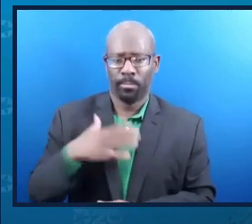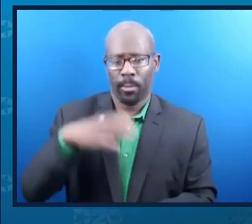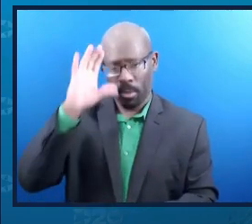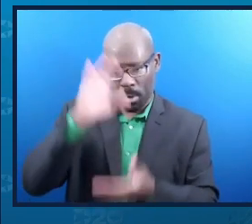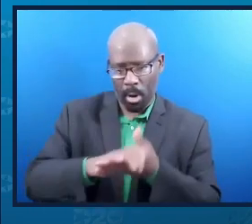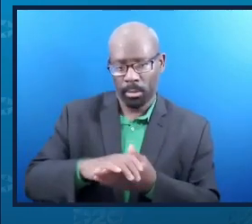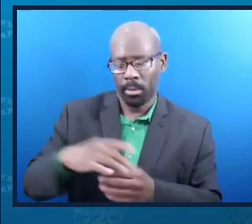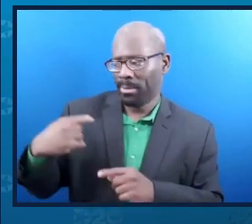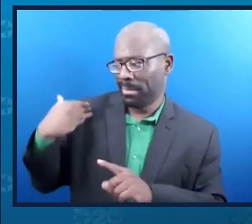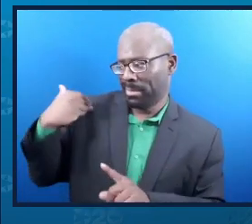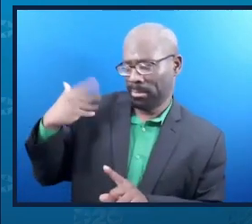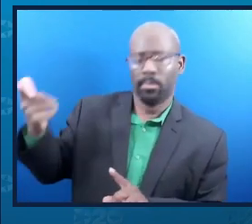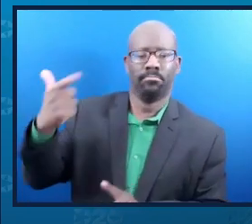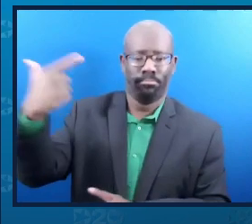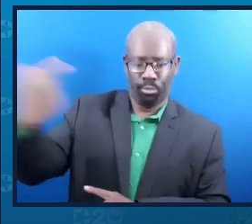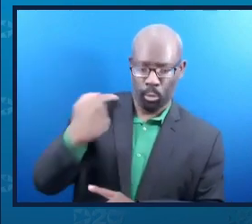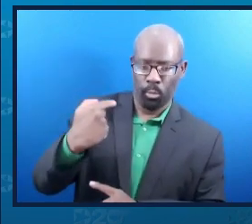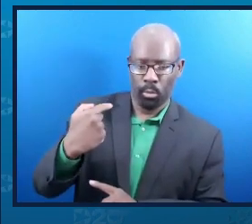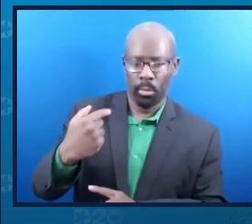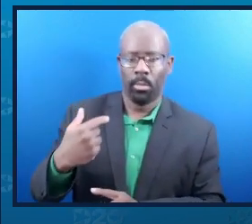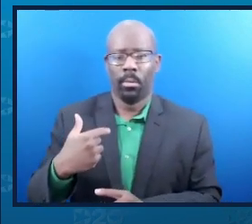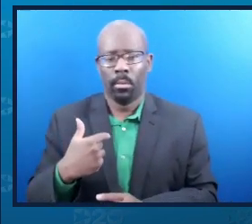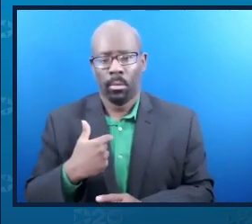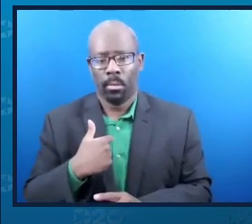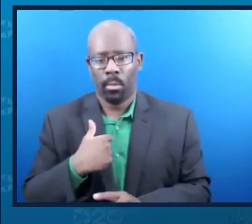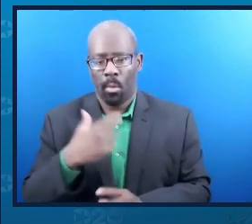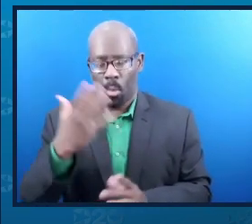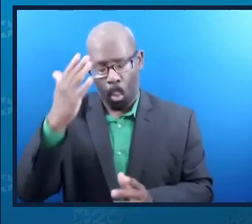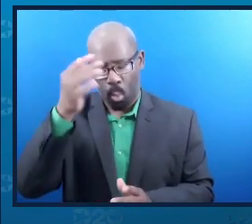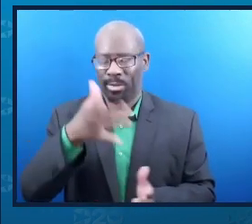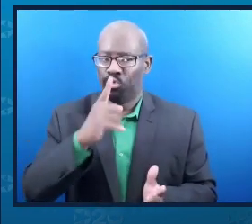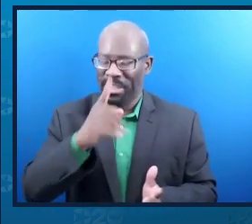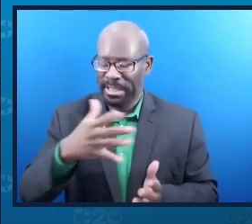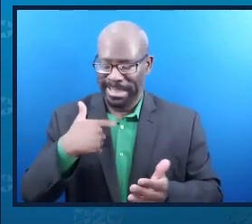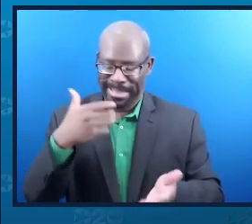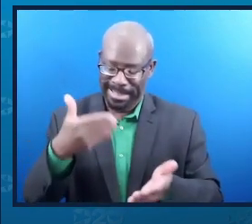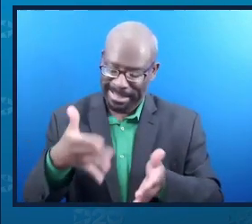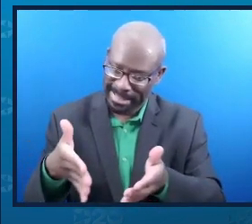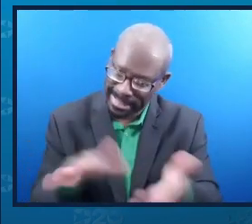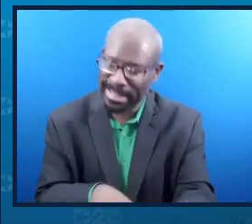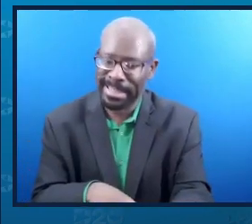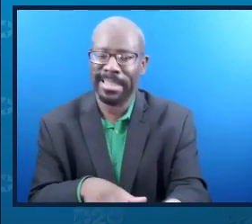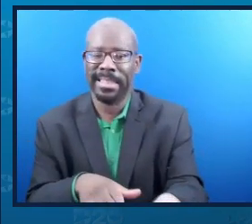FOR 13 YEARS, MY SON IN A HAD BEEN ABUSED BY HIM WE FINALLY